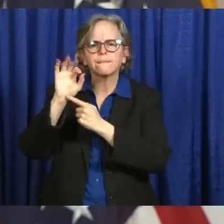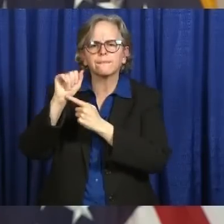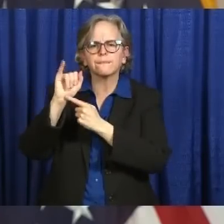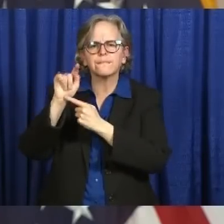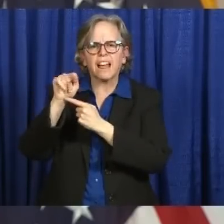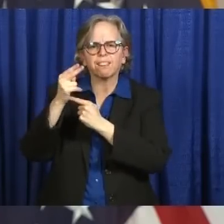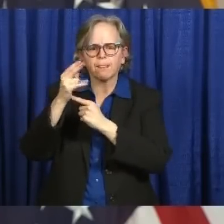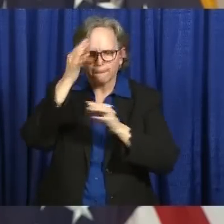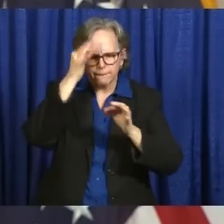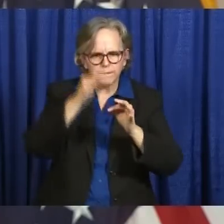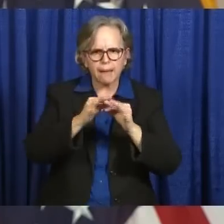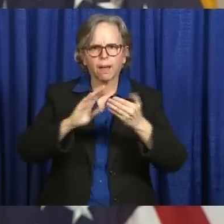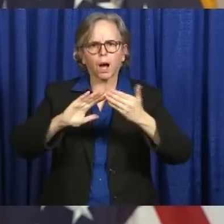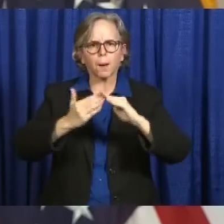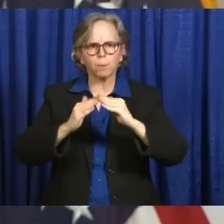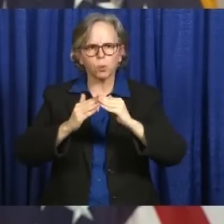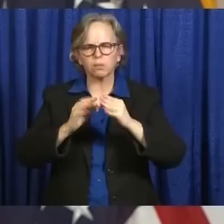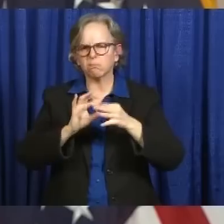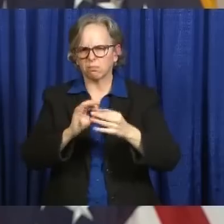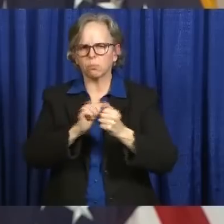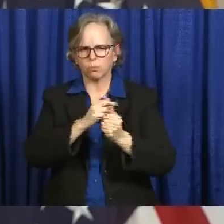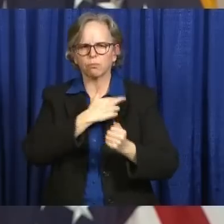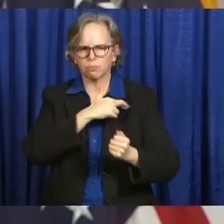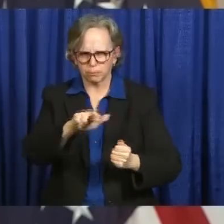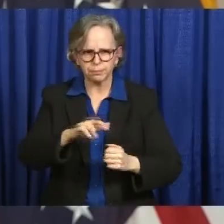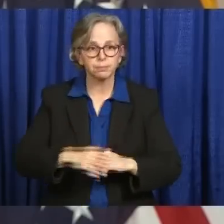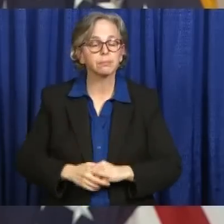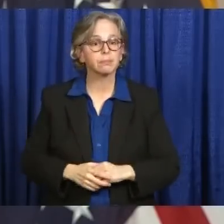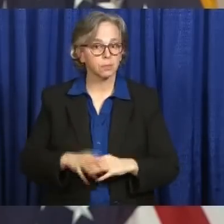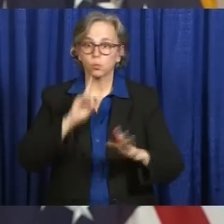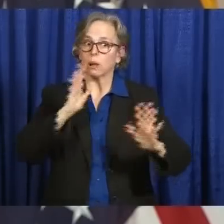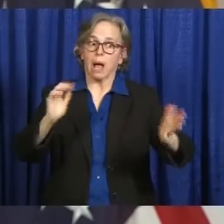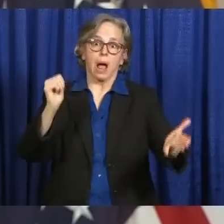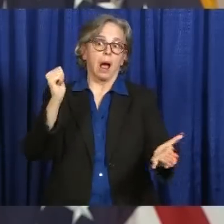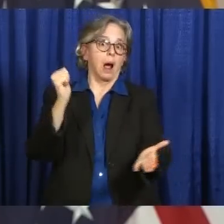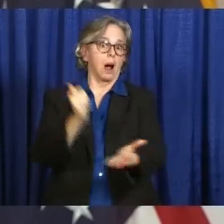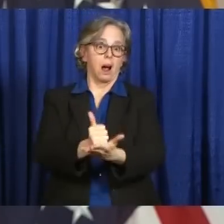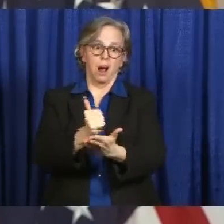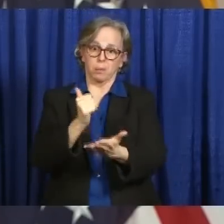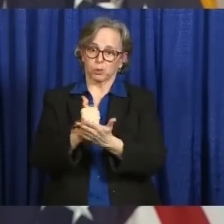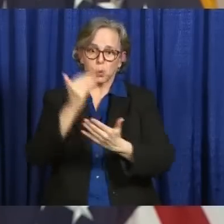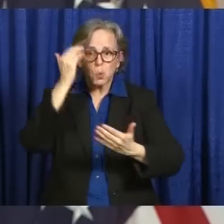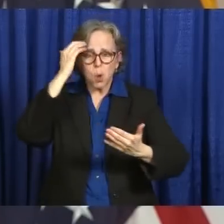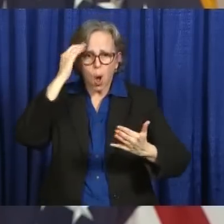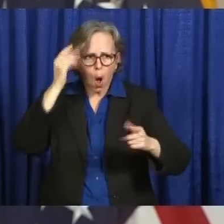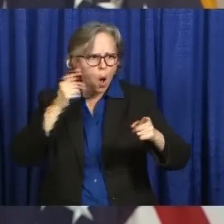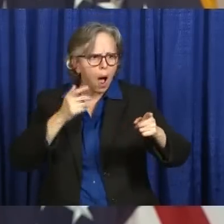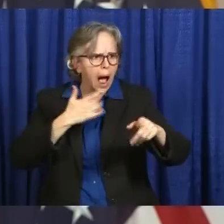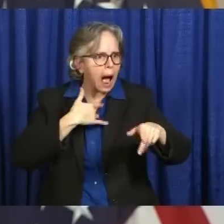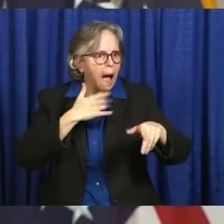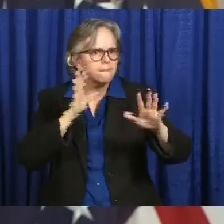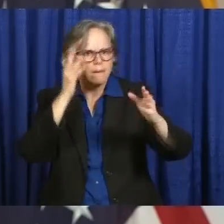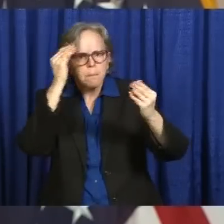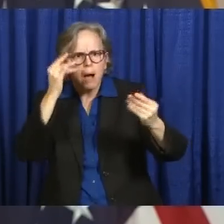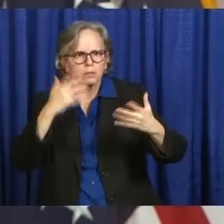THAT YOU CAN LEARN ABOUT RESOURCES FOR FAITH COMMUNITIES TOO. MAYBE JUST SPENDING TIME IN NATURE COULD BE HELPFUL FOR